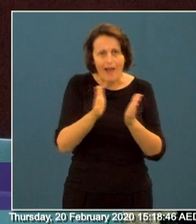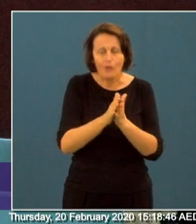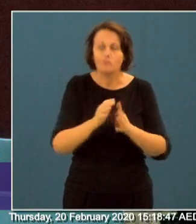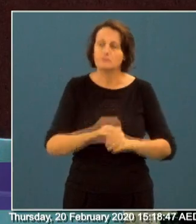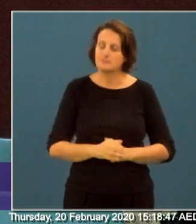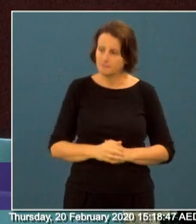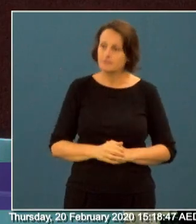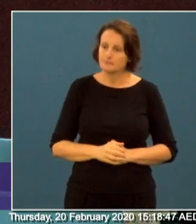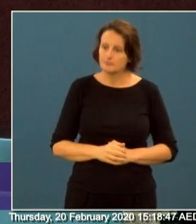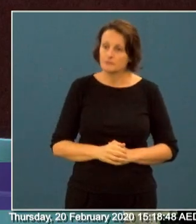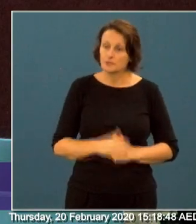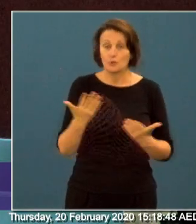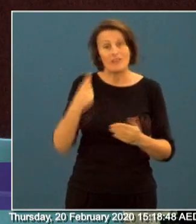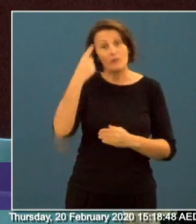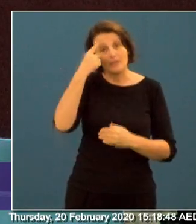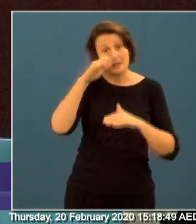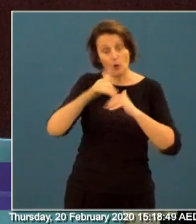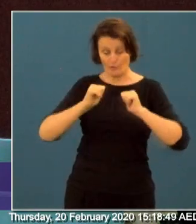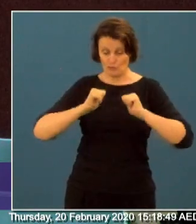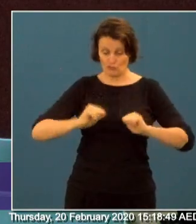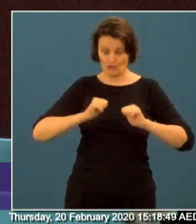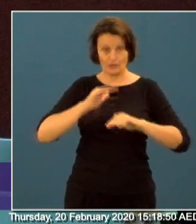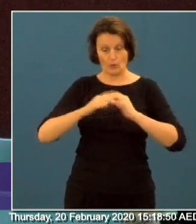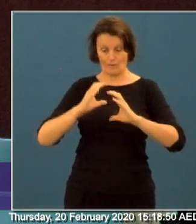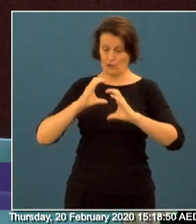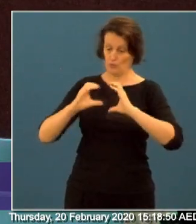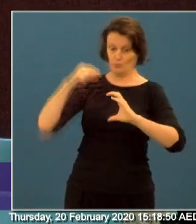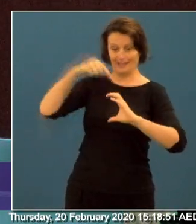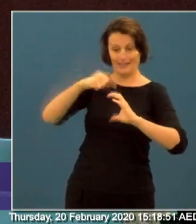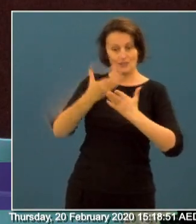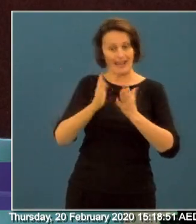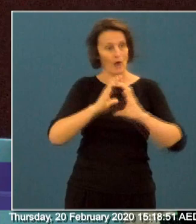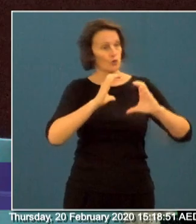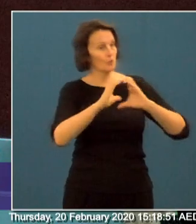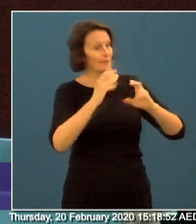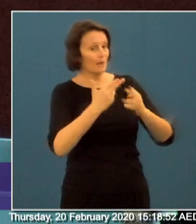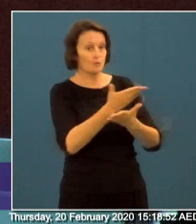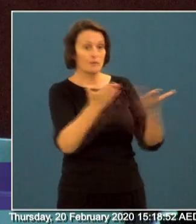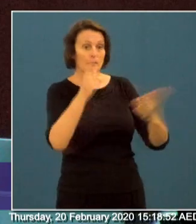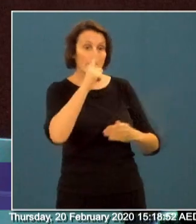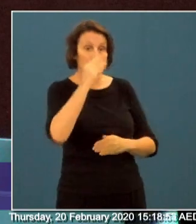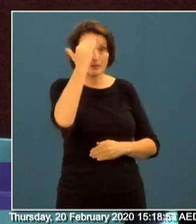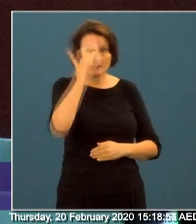say in the area of communication with such patients, that what holds true for training doctors